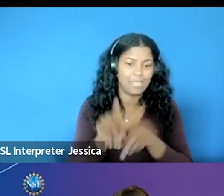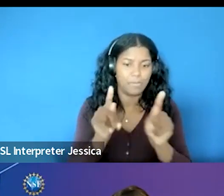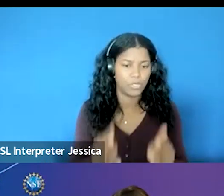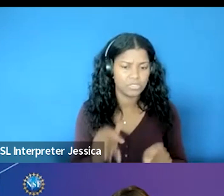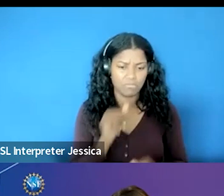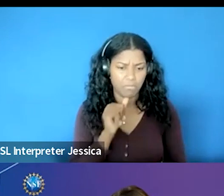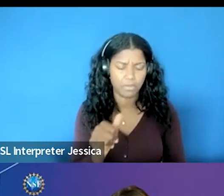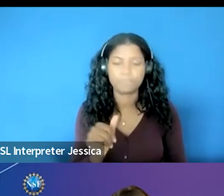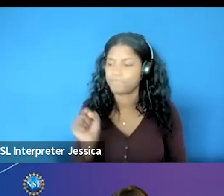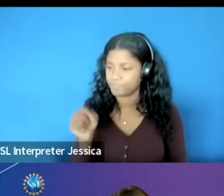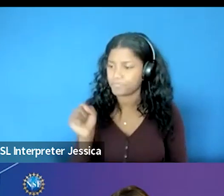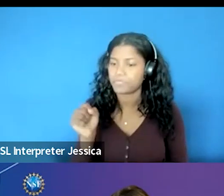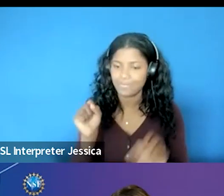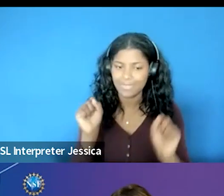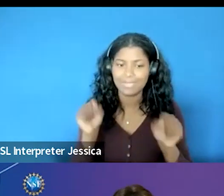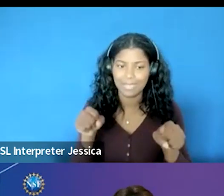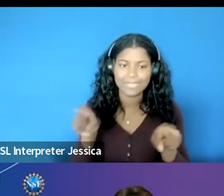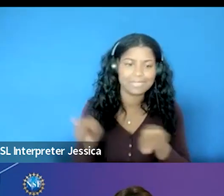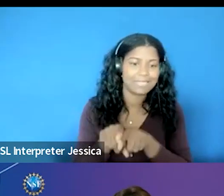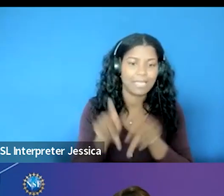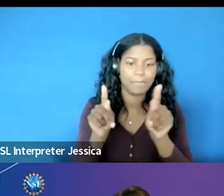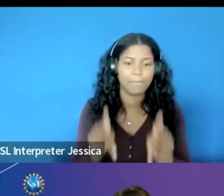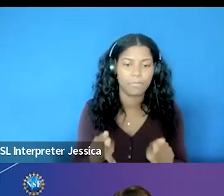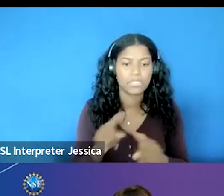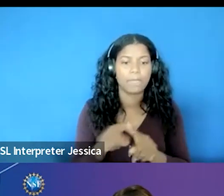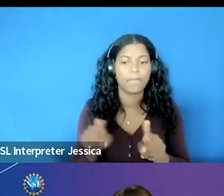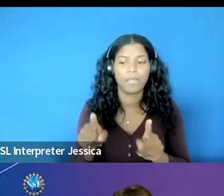It can be the same individual, but it would have to, the roles would have to be,